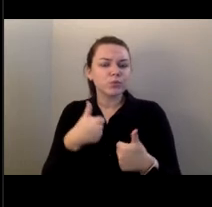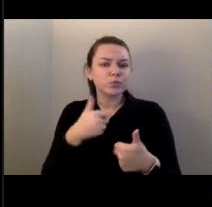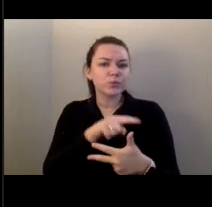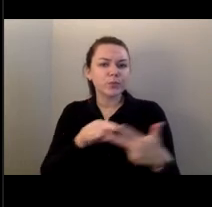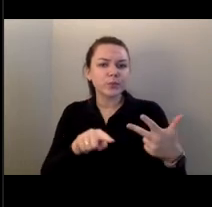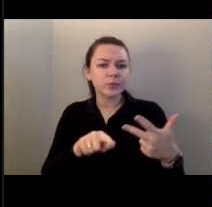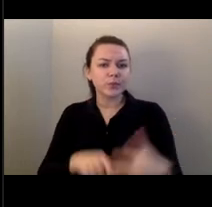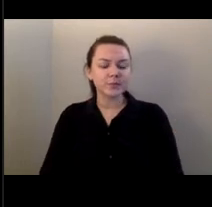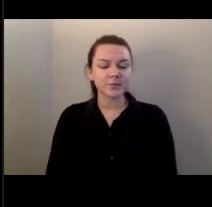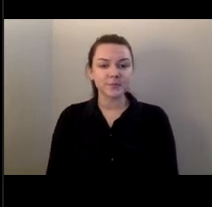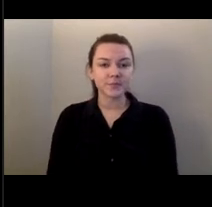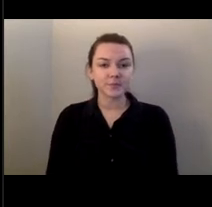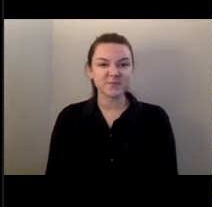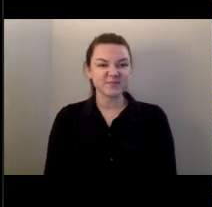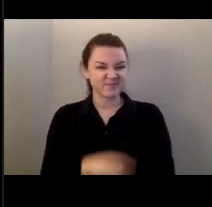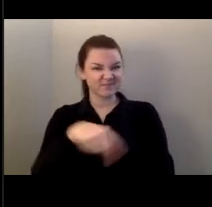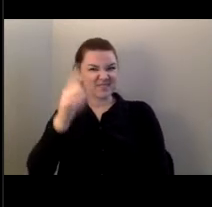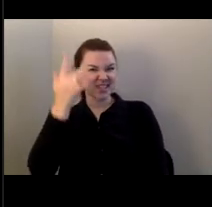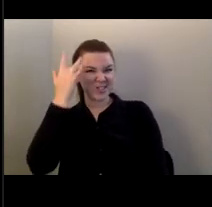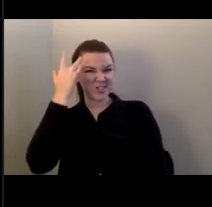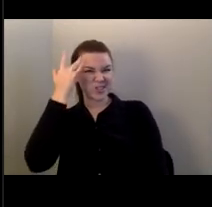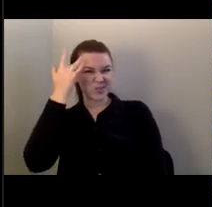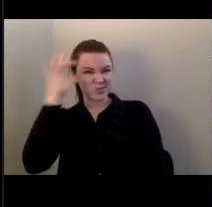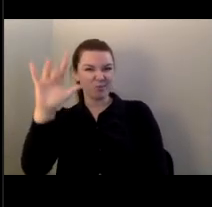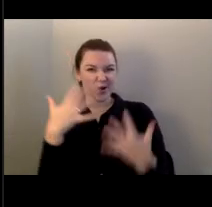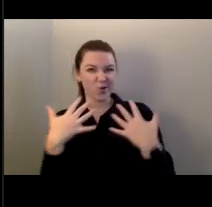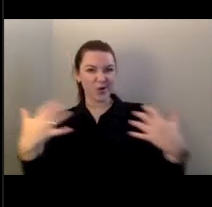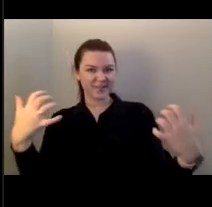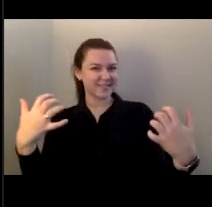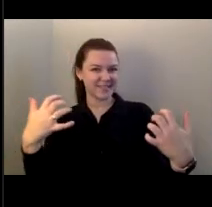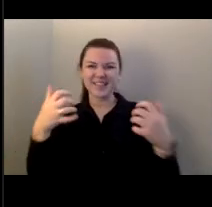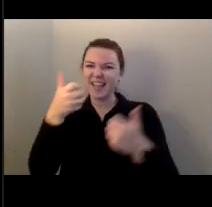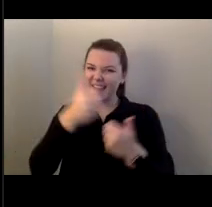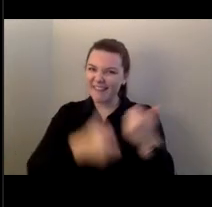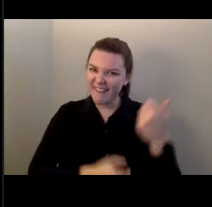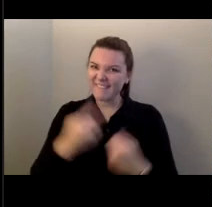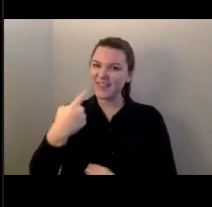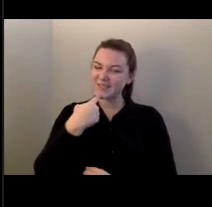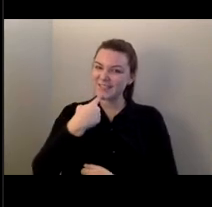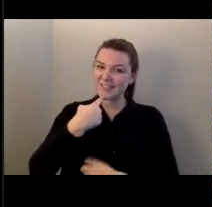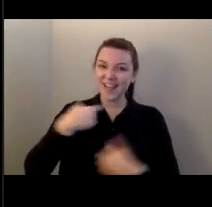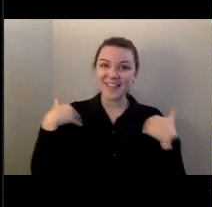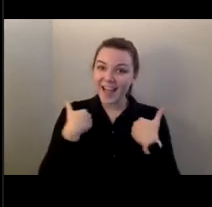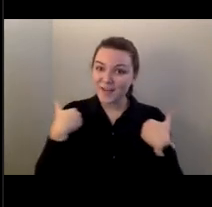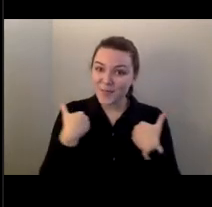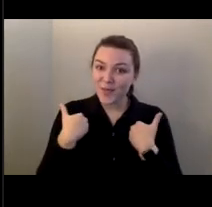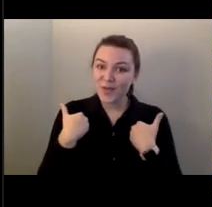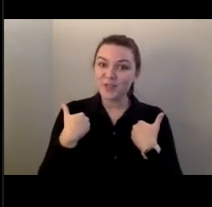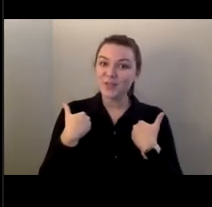[Kathy] Well, this is a smart crowd. Everyone's saying animals. Aw, you guys are so smart.